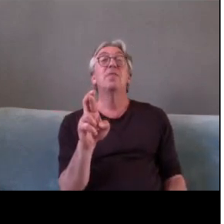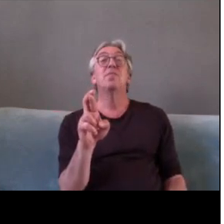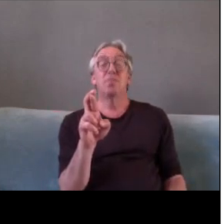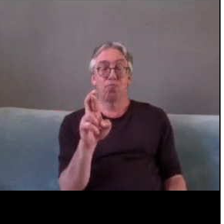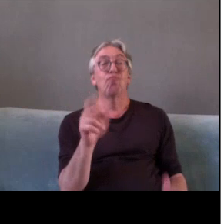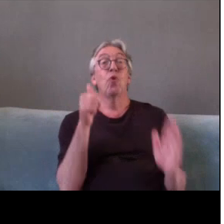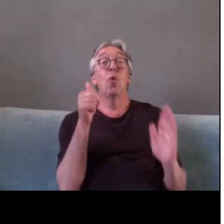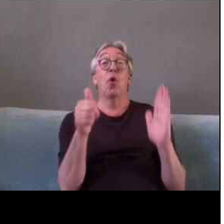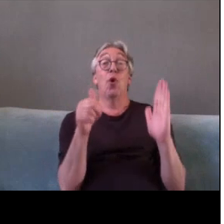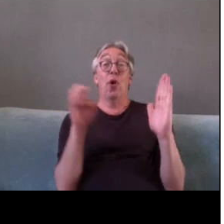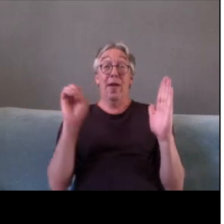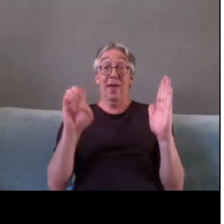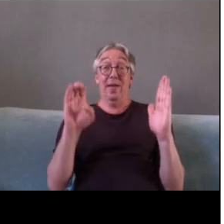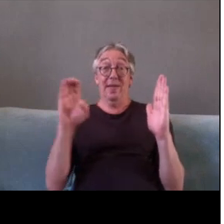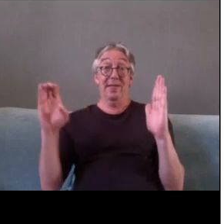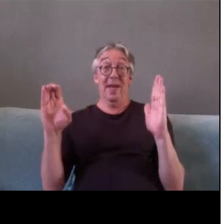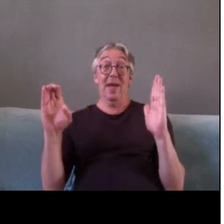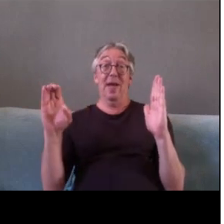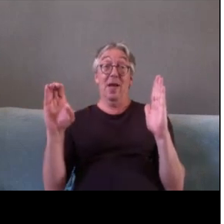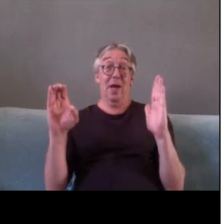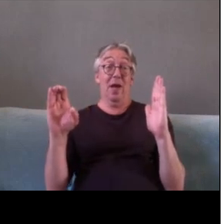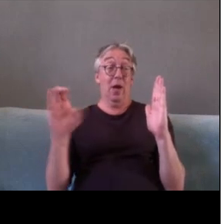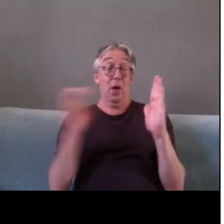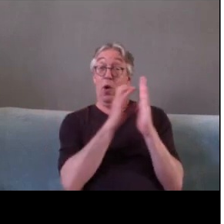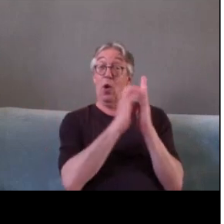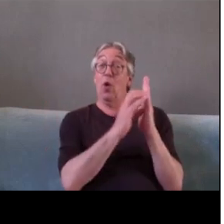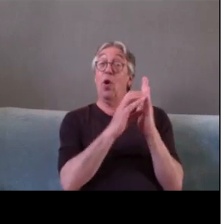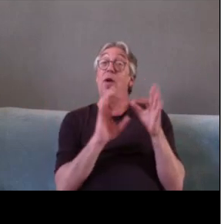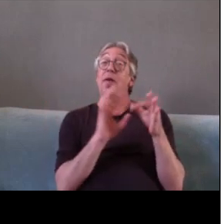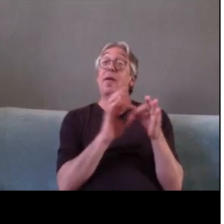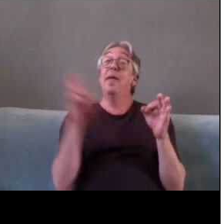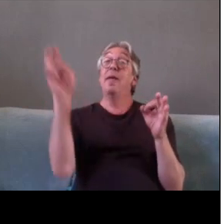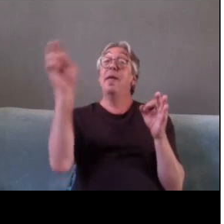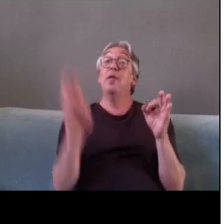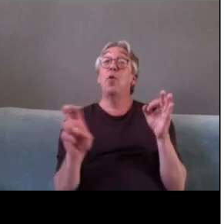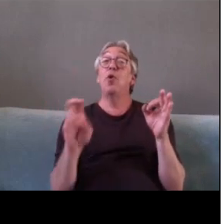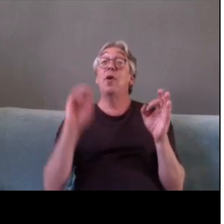It's in the Code, the provisions on Electronic Emergency Communications.